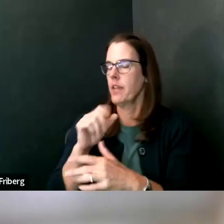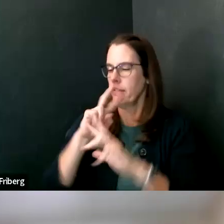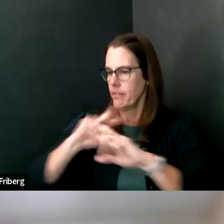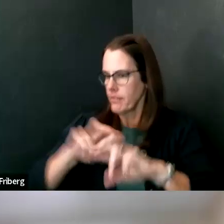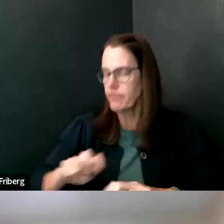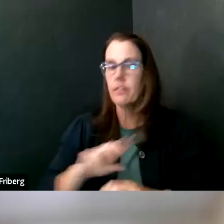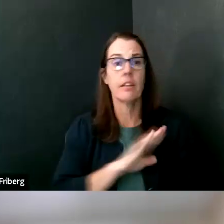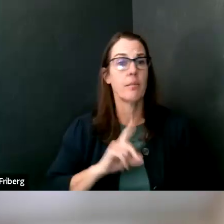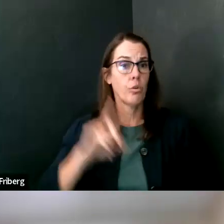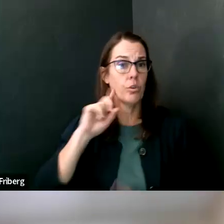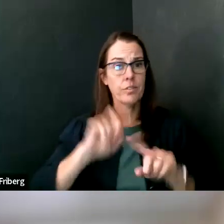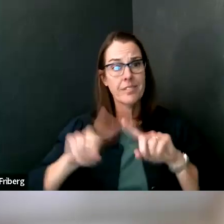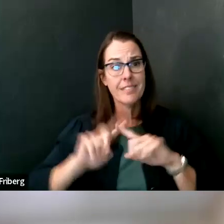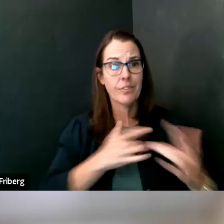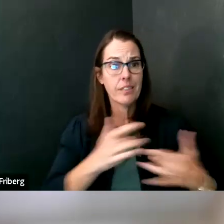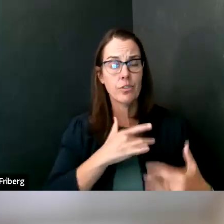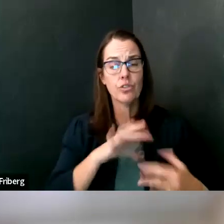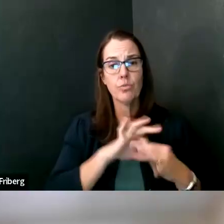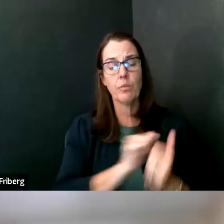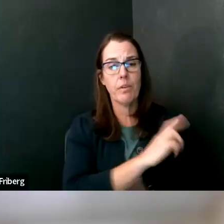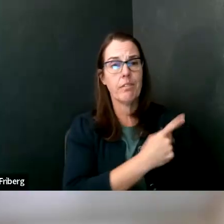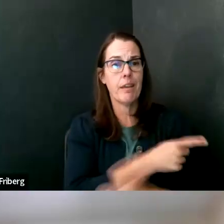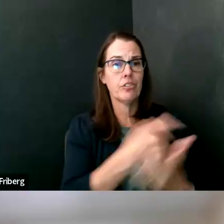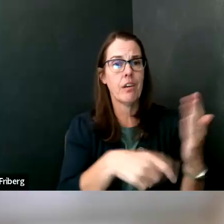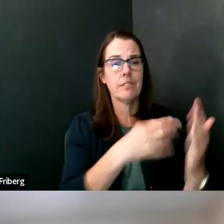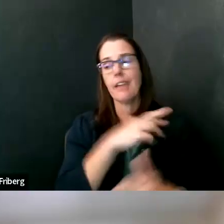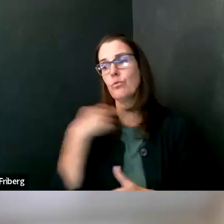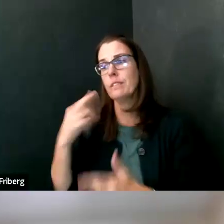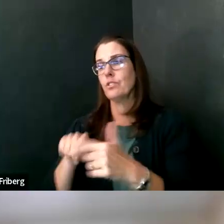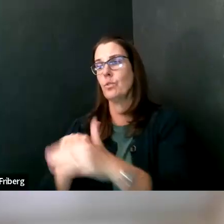concerns and others related to patient costs and risks to access and it responded. The final